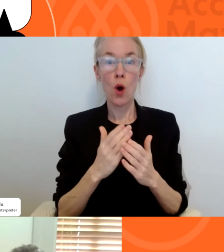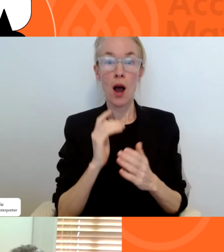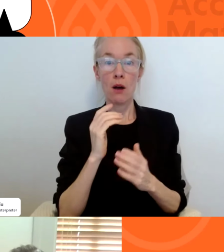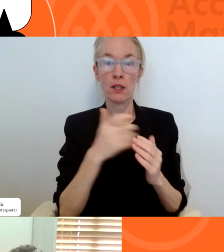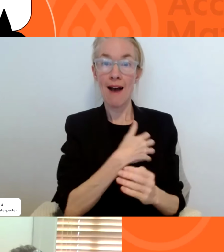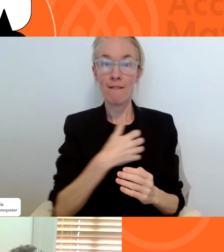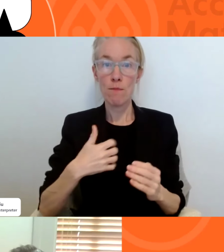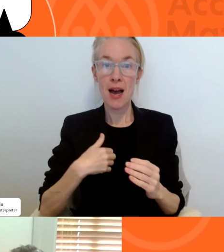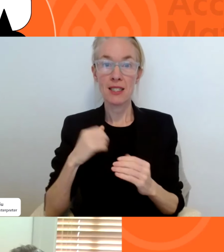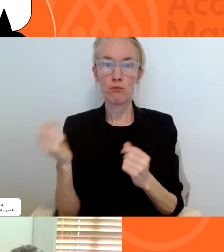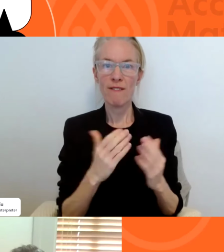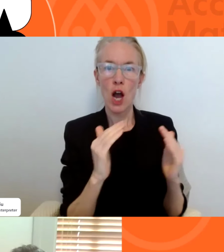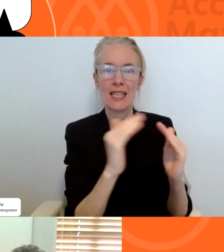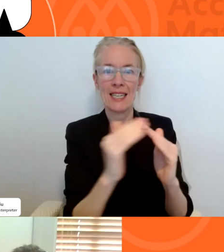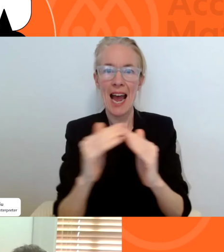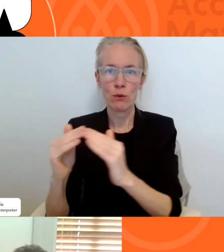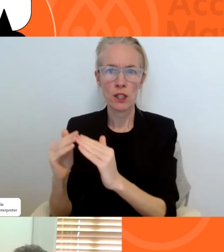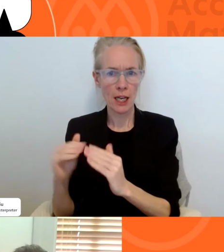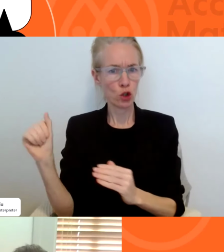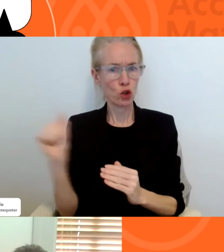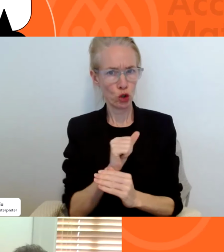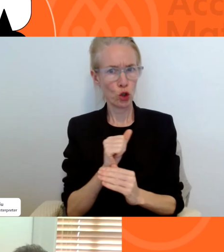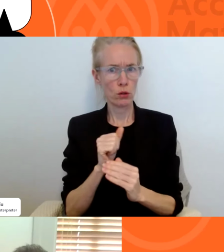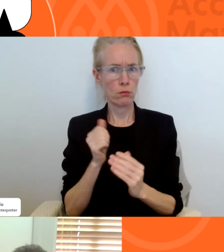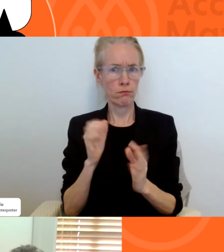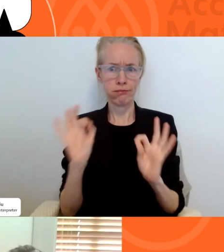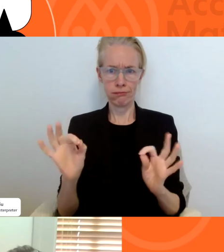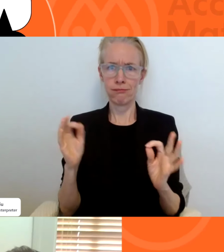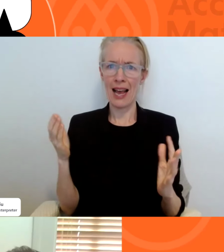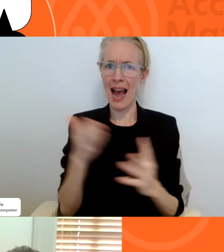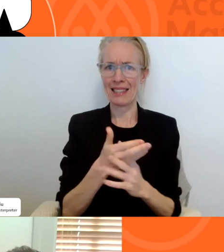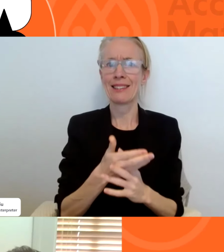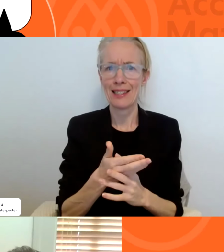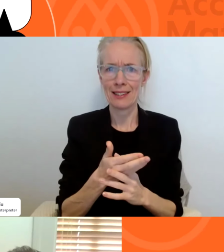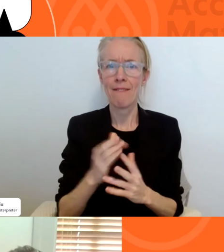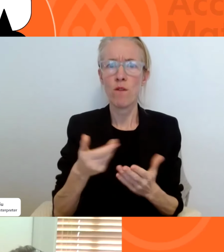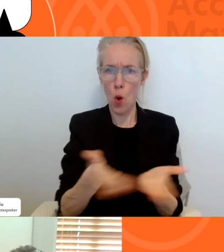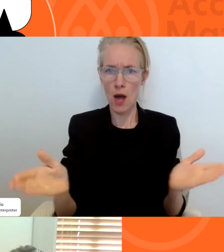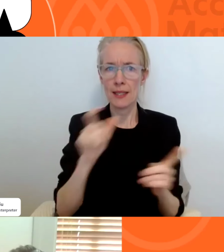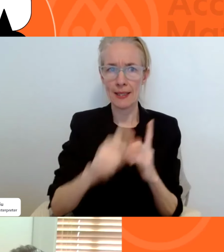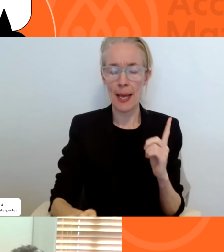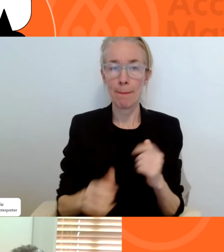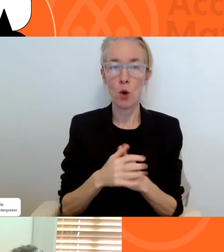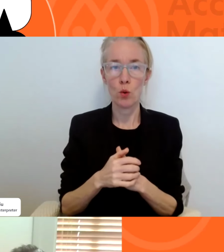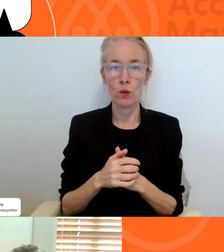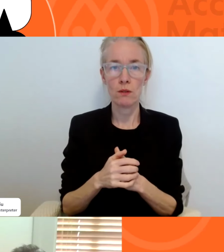accessible to all those that need them. We recognise that retrofitting